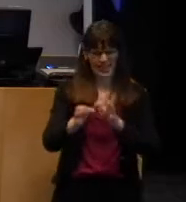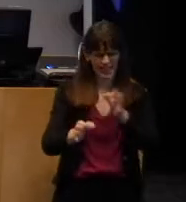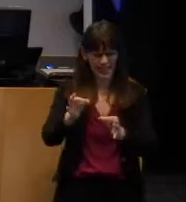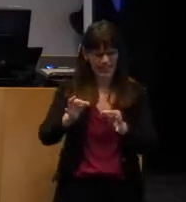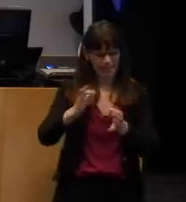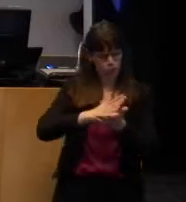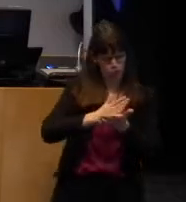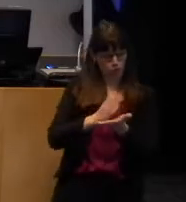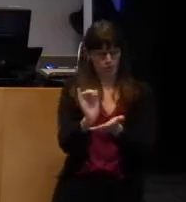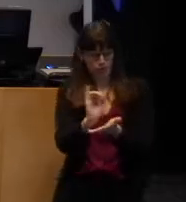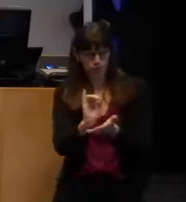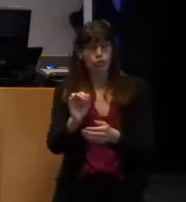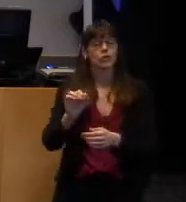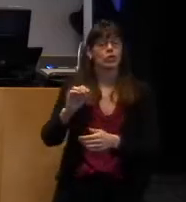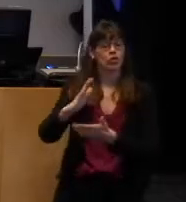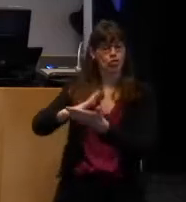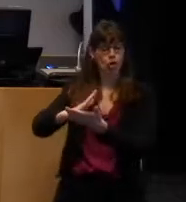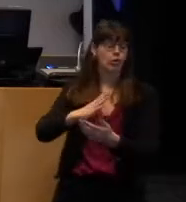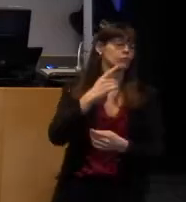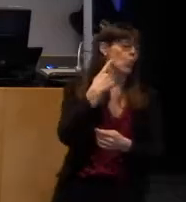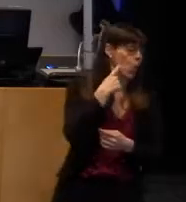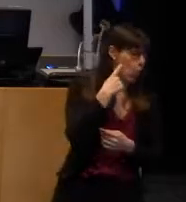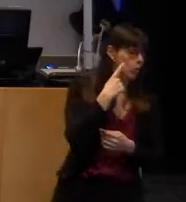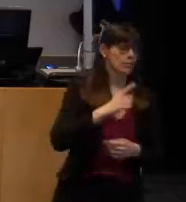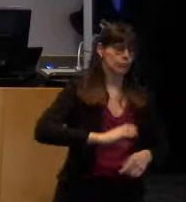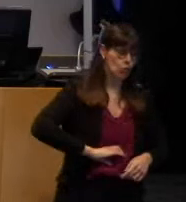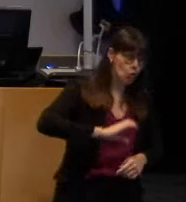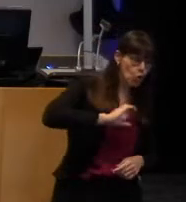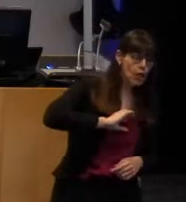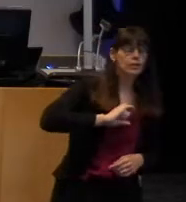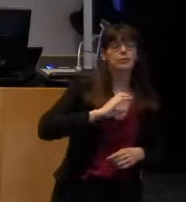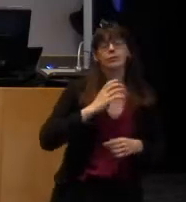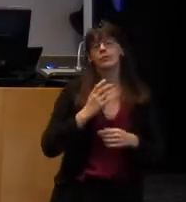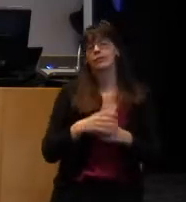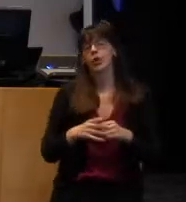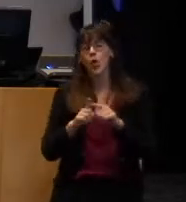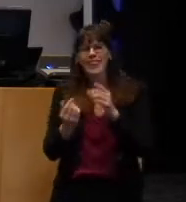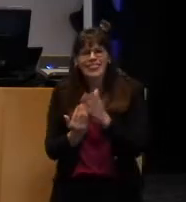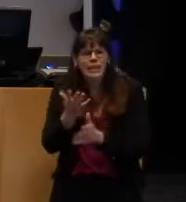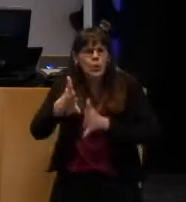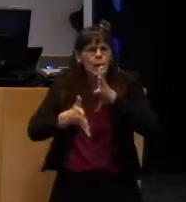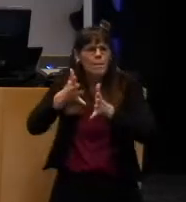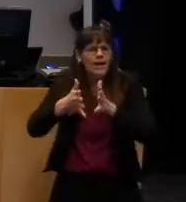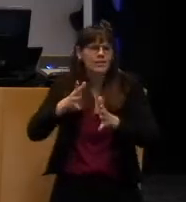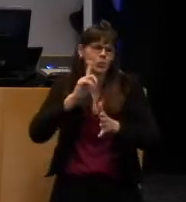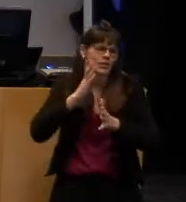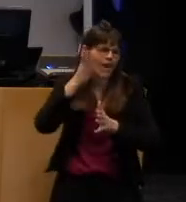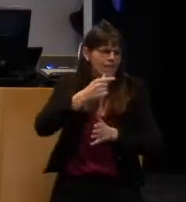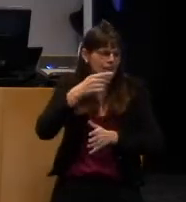used by interpreters who are hearing, children of deaf adults, new signers, and deaf